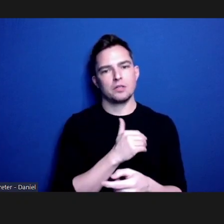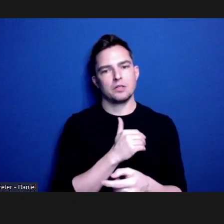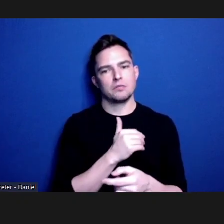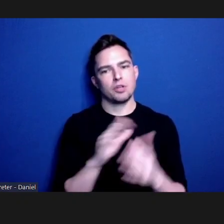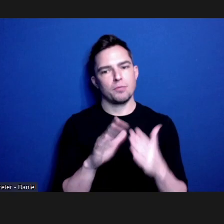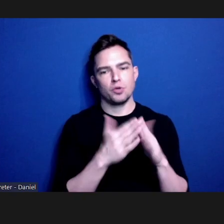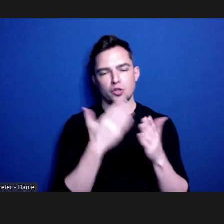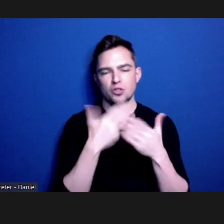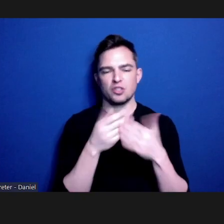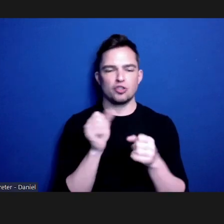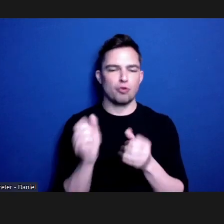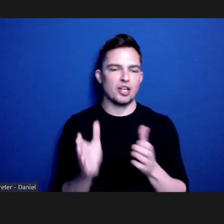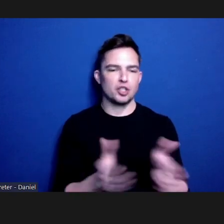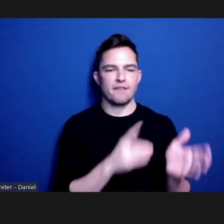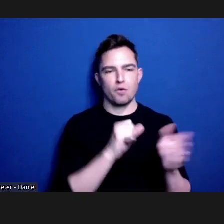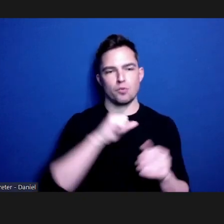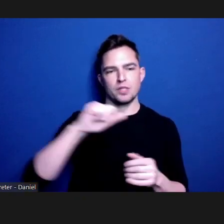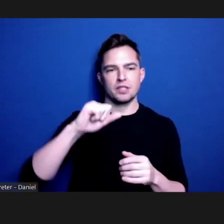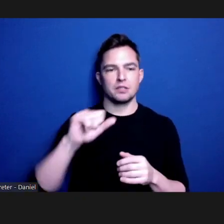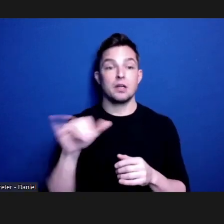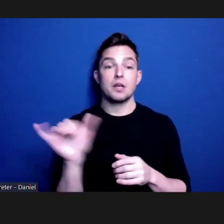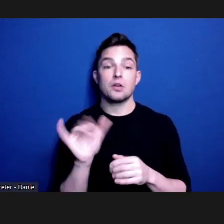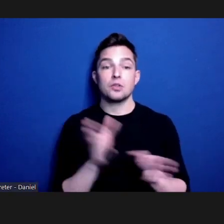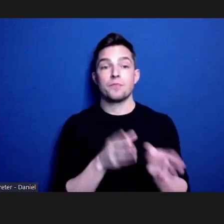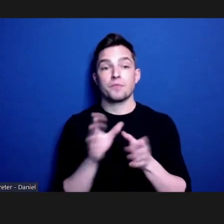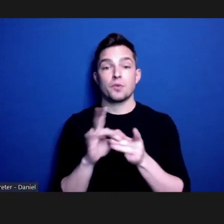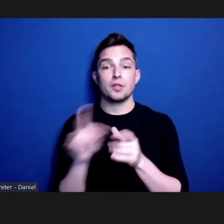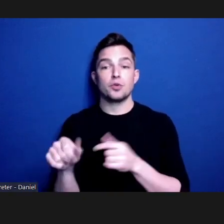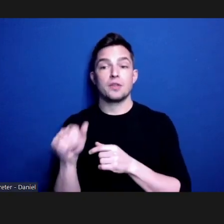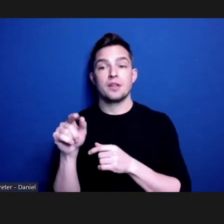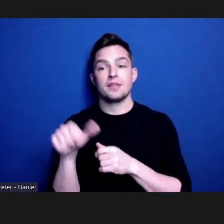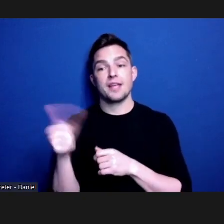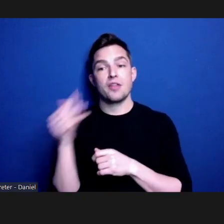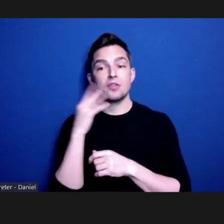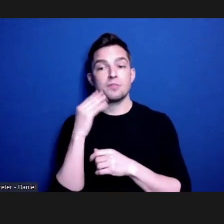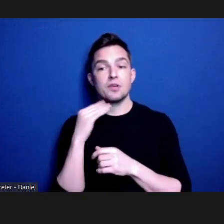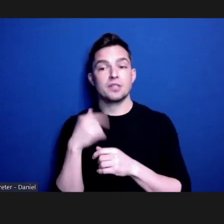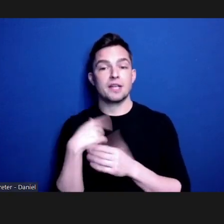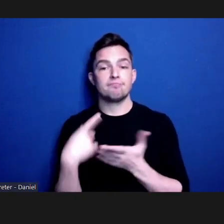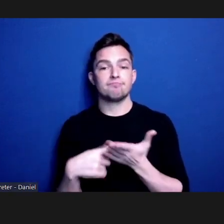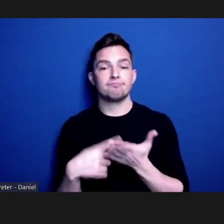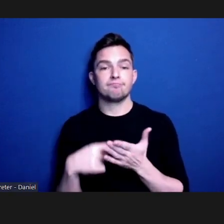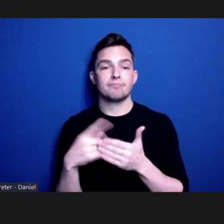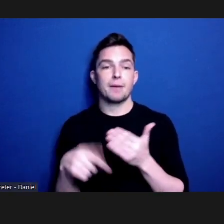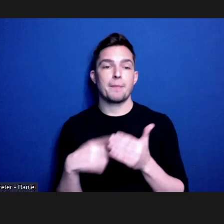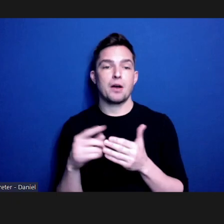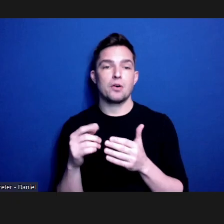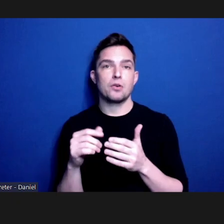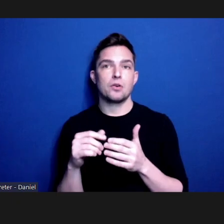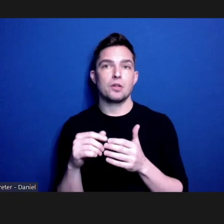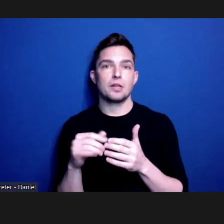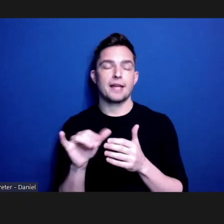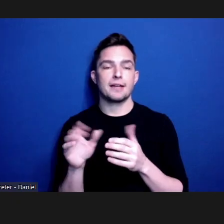And in terms of the other experience I talked about around being an educator, like an after-school